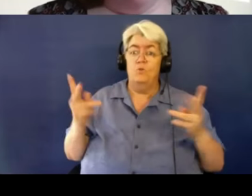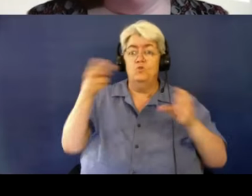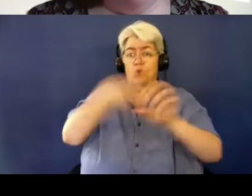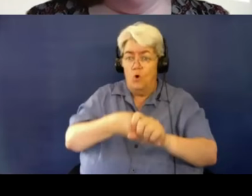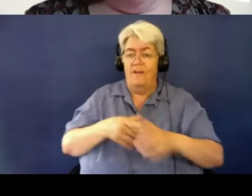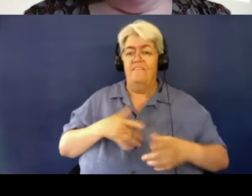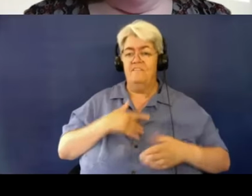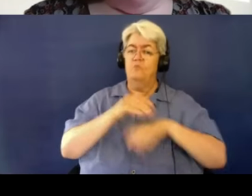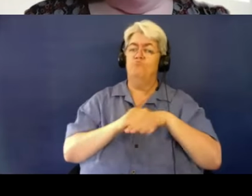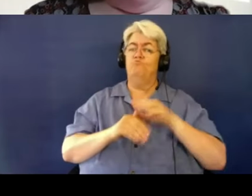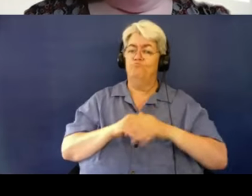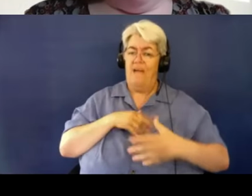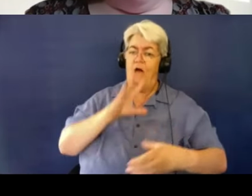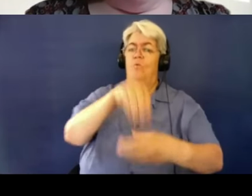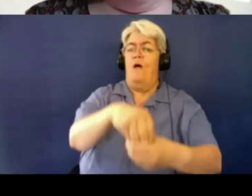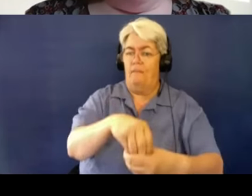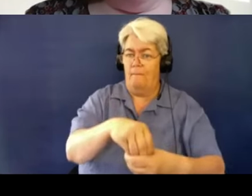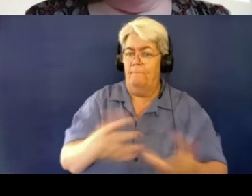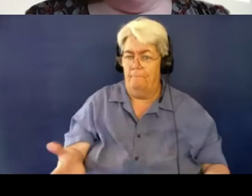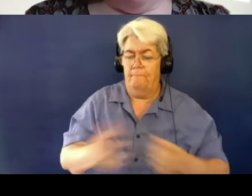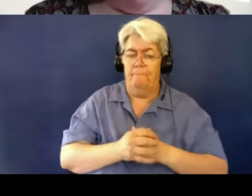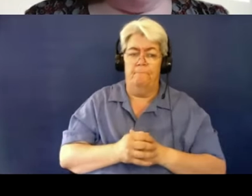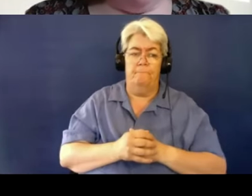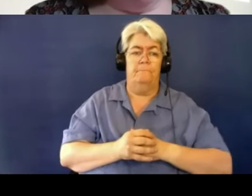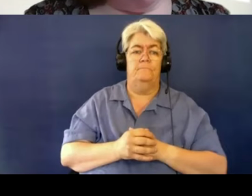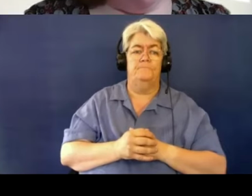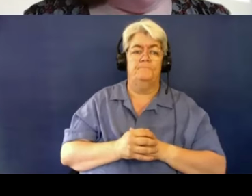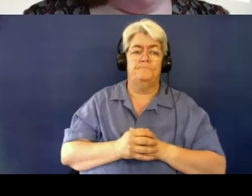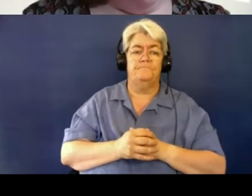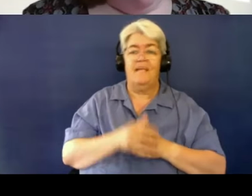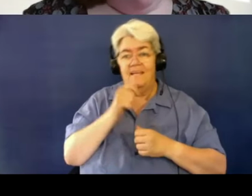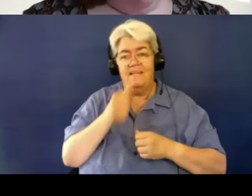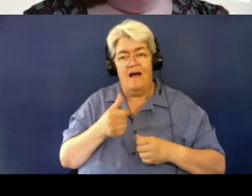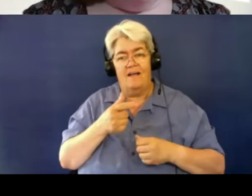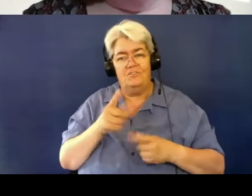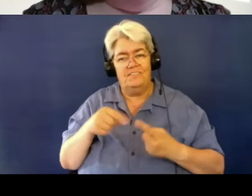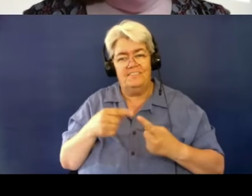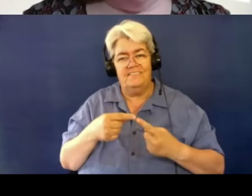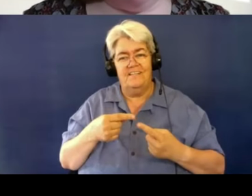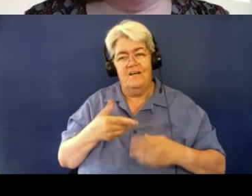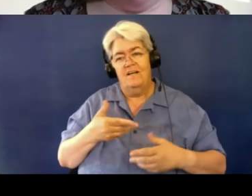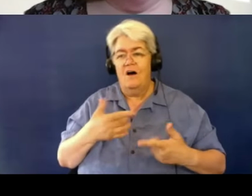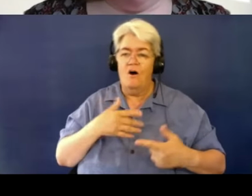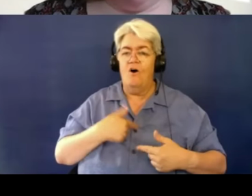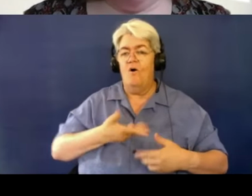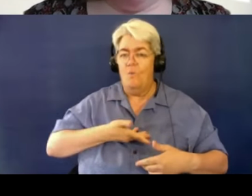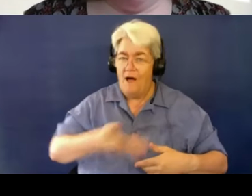And not just welcome, we want people to feel like they truly belong.